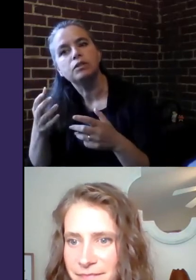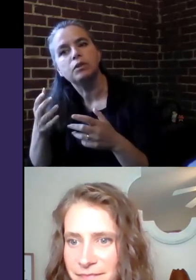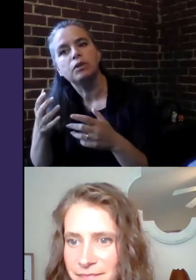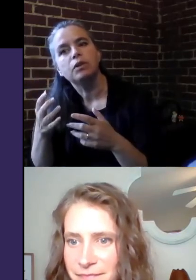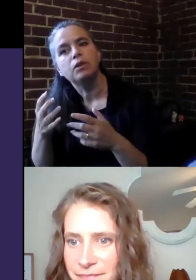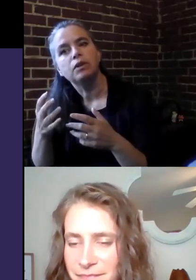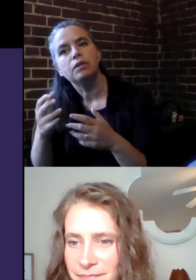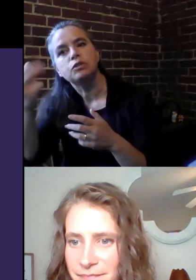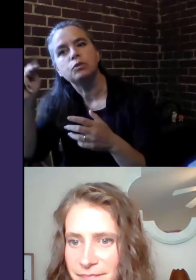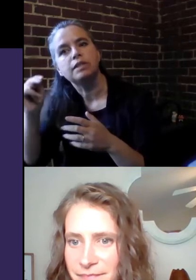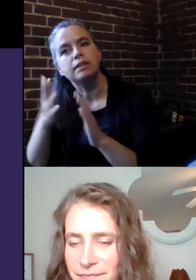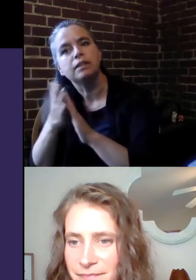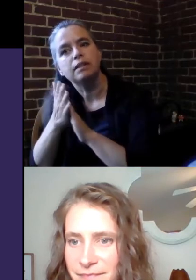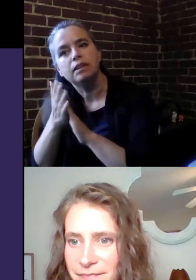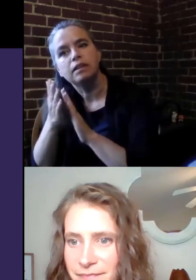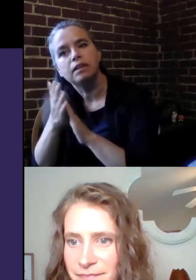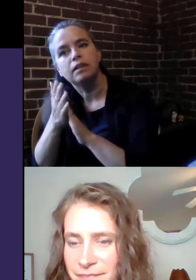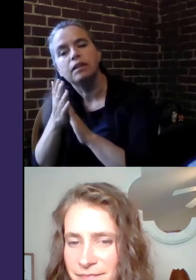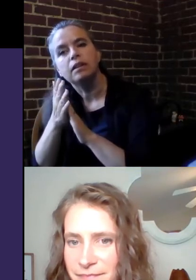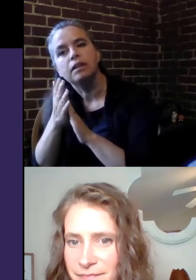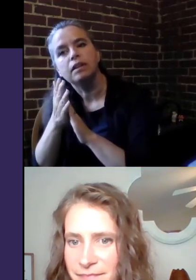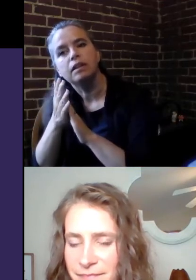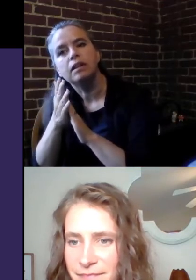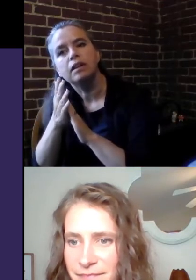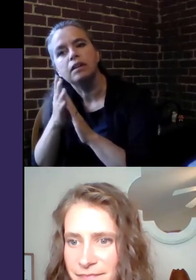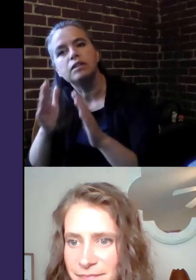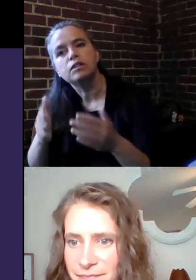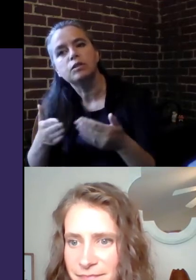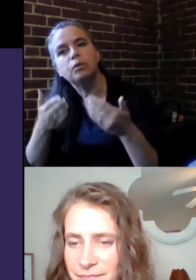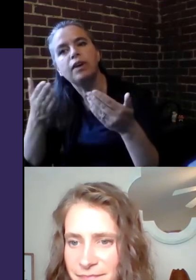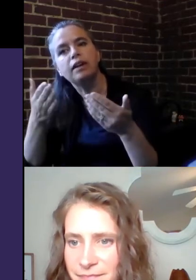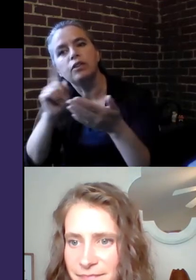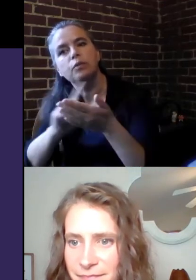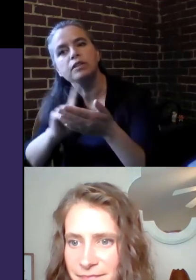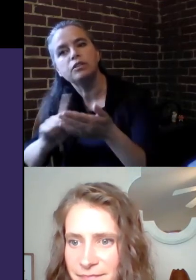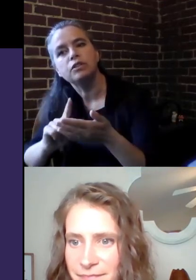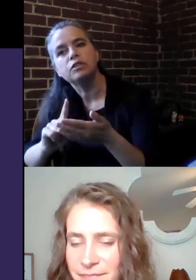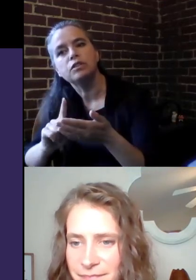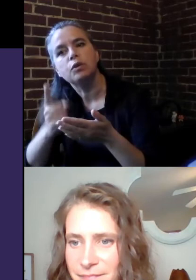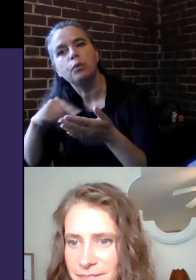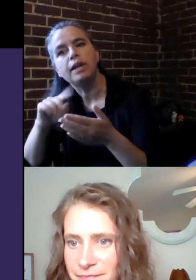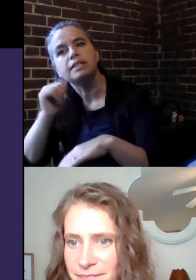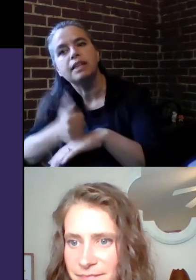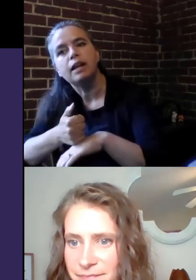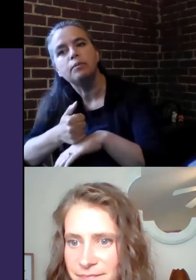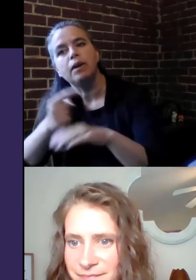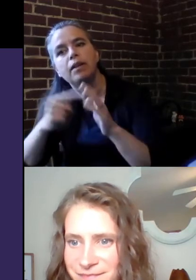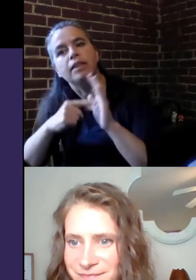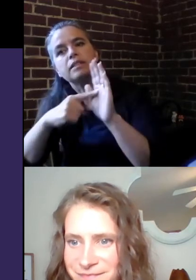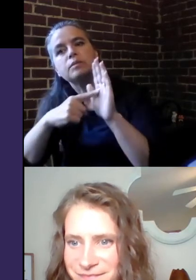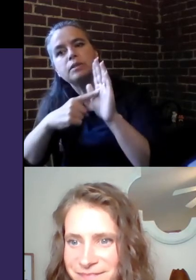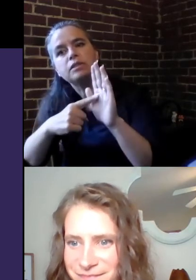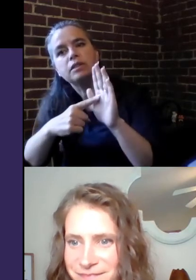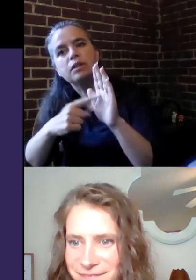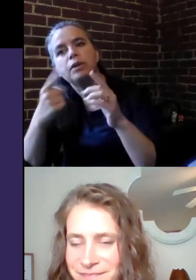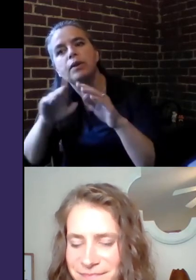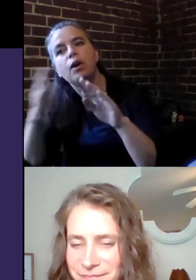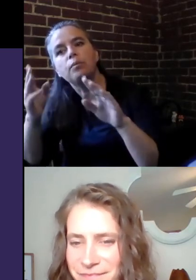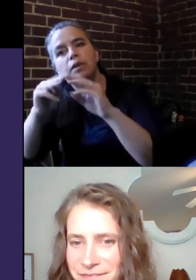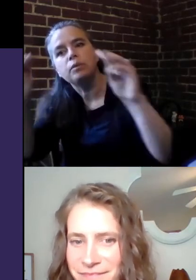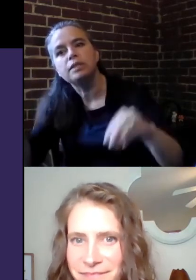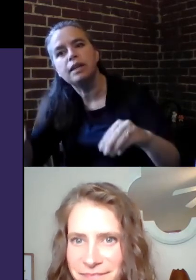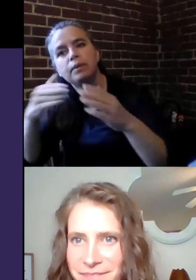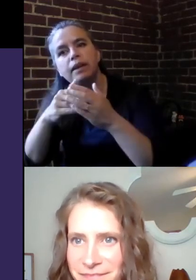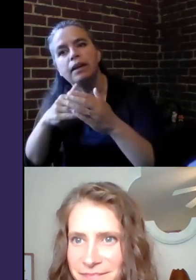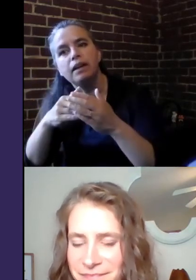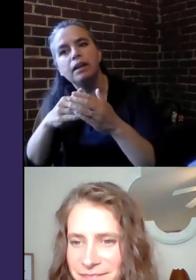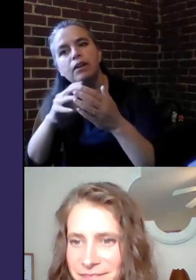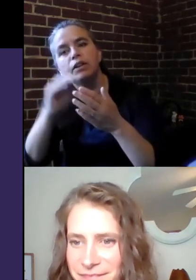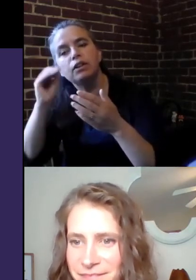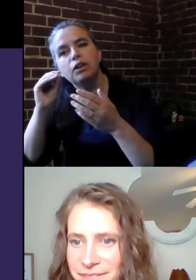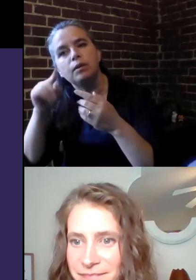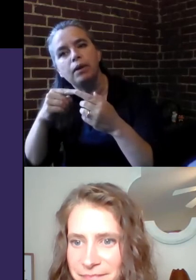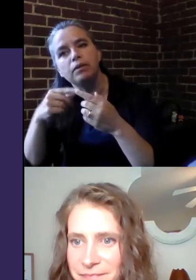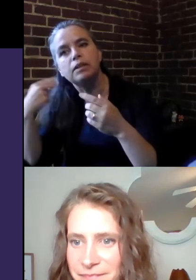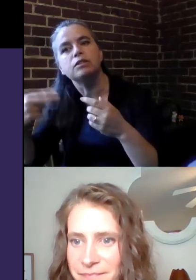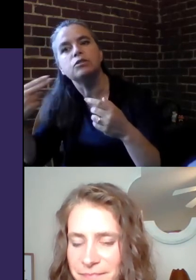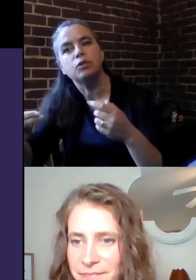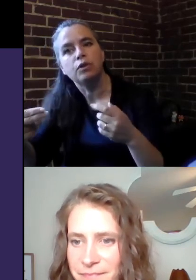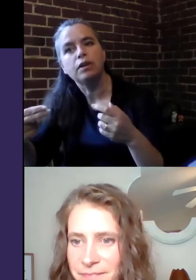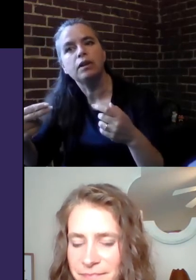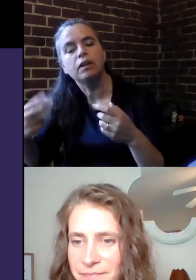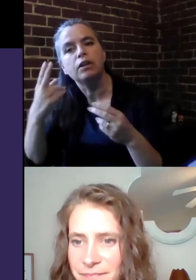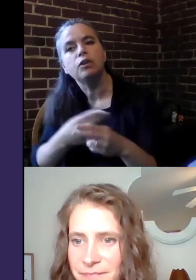because she actually provided quite a bit of this research that we were able to put into the exhibition too. One day when we get to reopen the museum and you can learn more about some of these historic uses by Indigenous peoples of grapes.